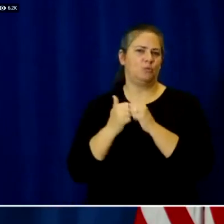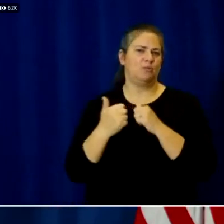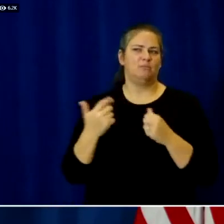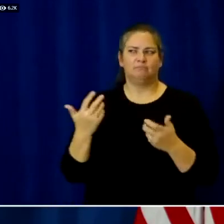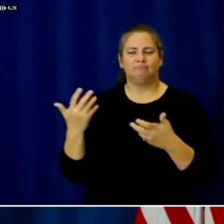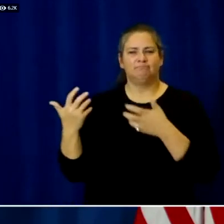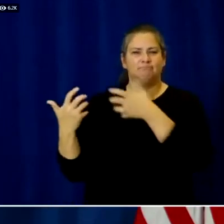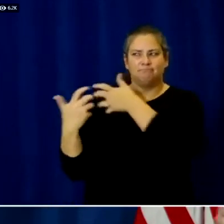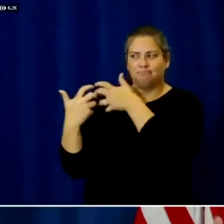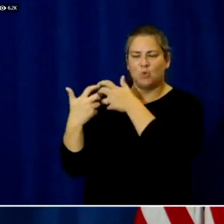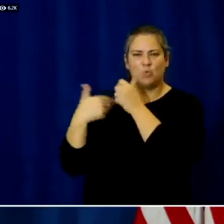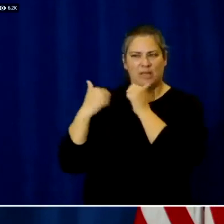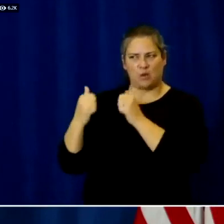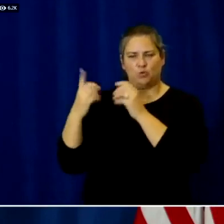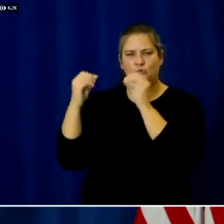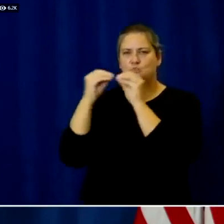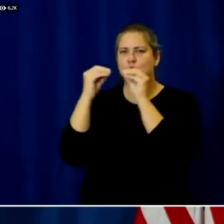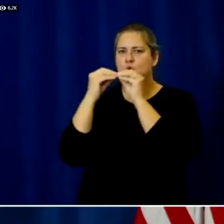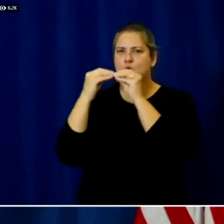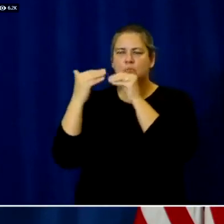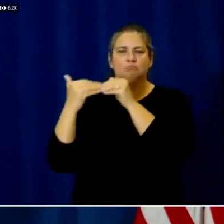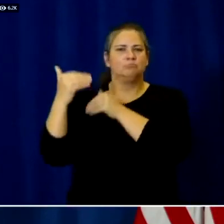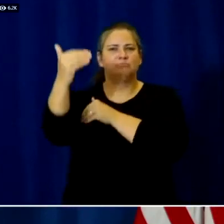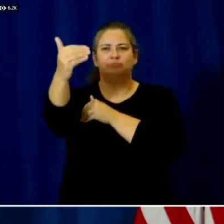future together, even beyond the current election